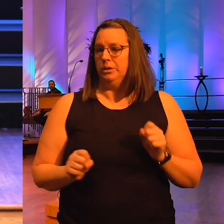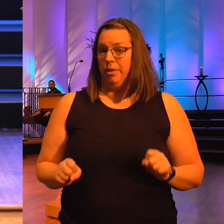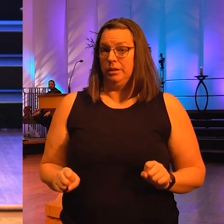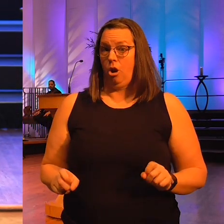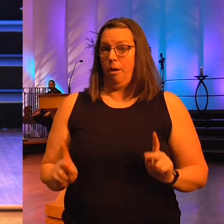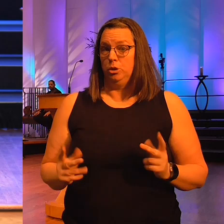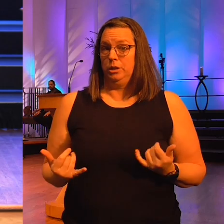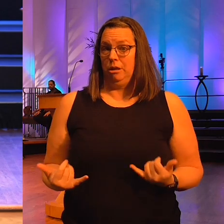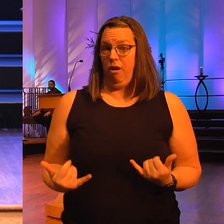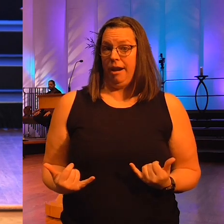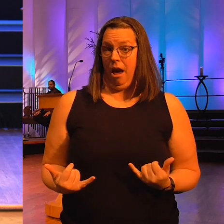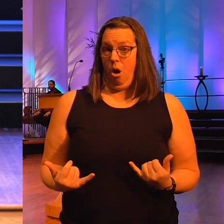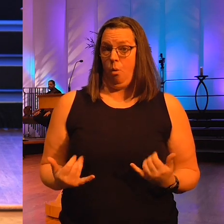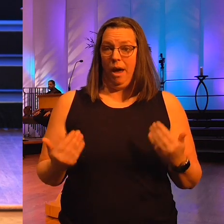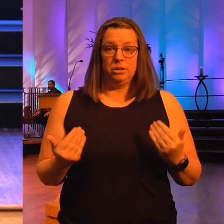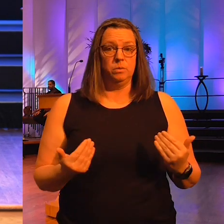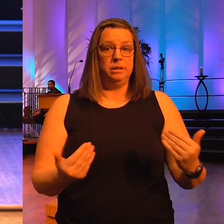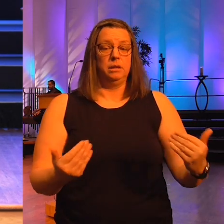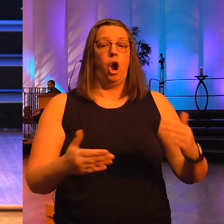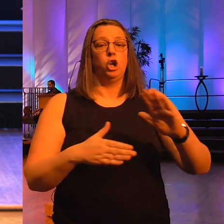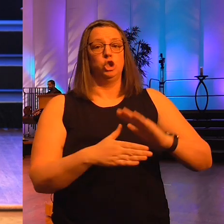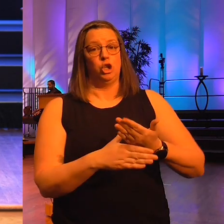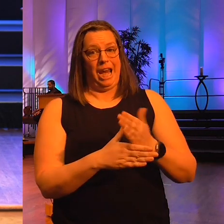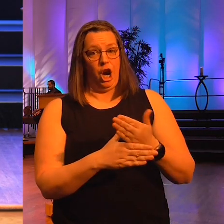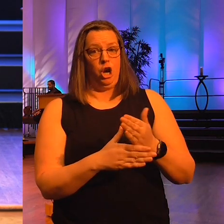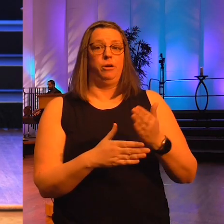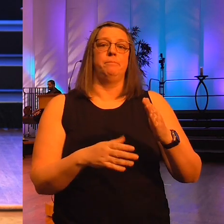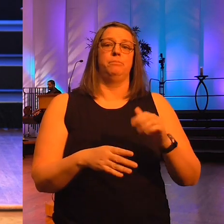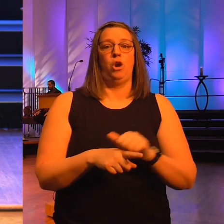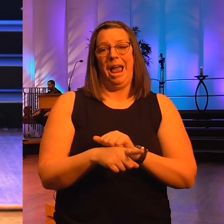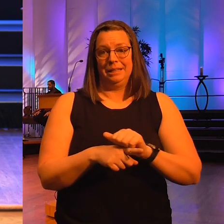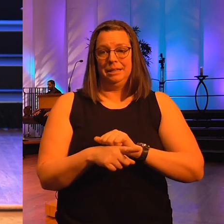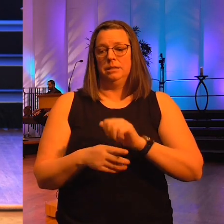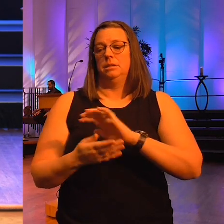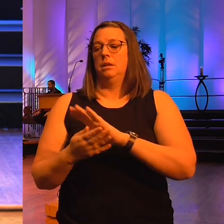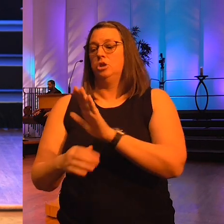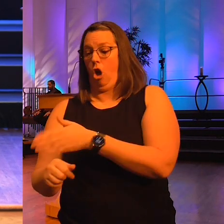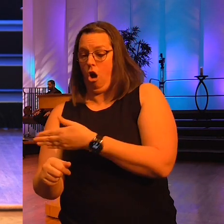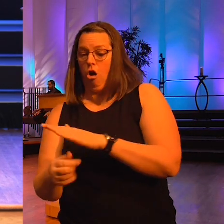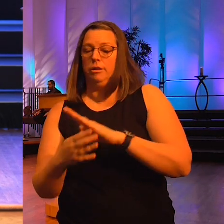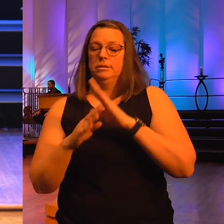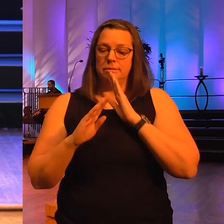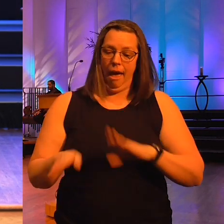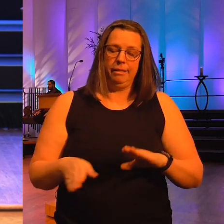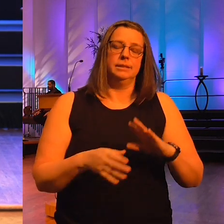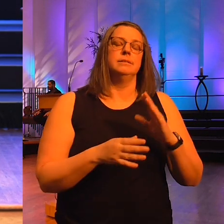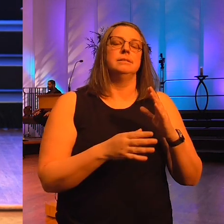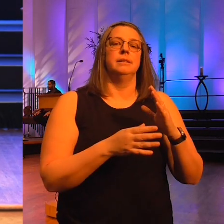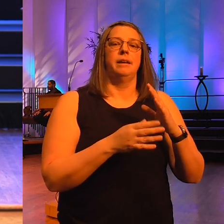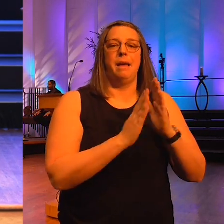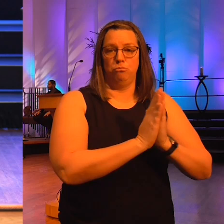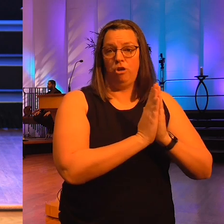move into our shared spiritual practice of song of silence and prayer to be transparent to whatever